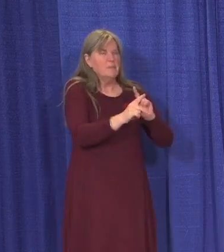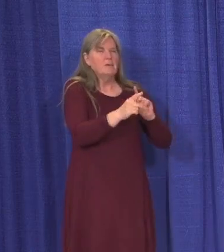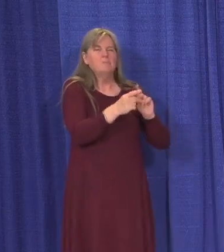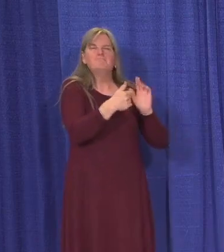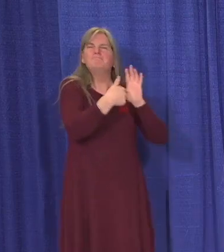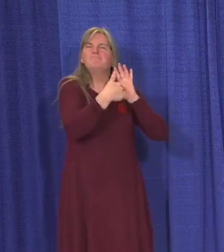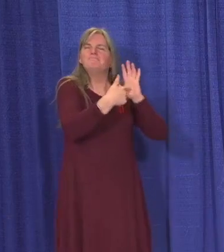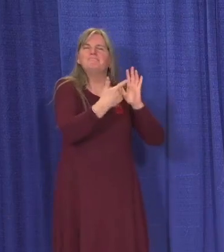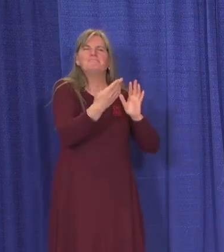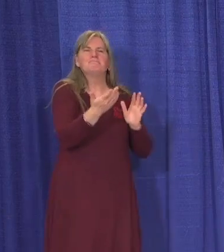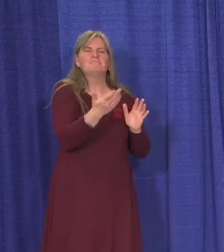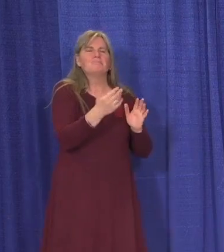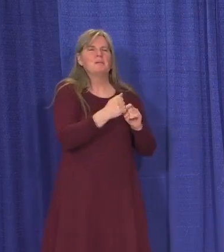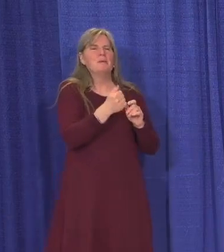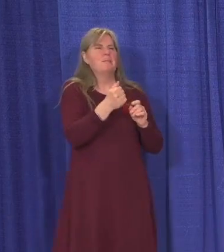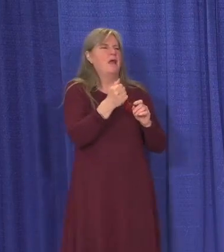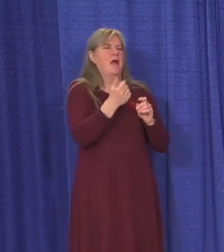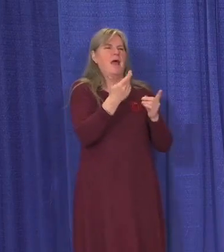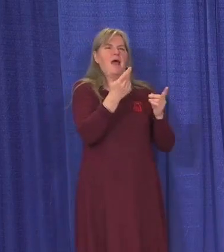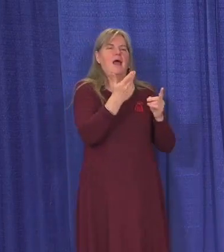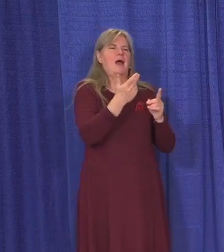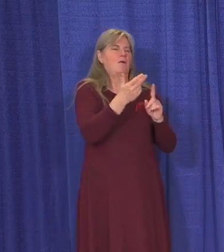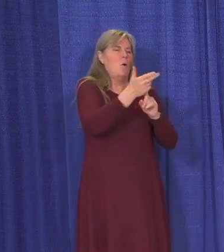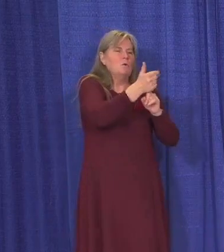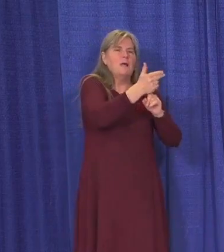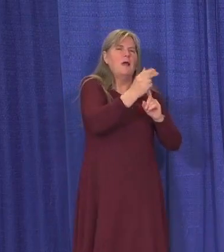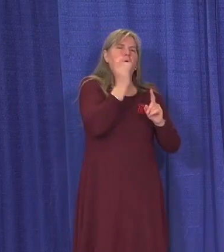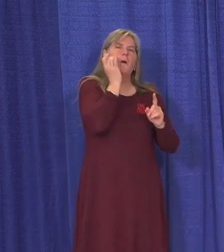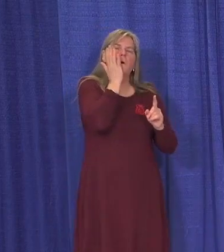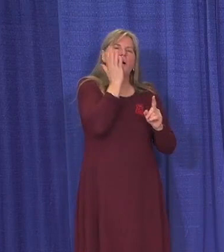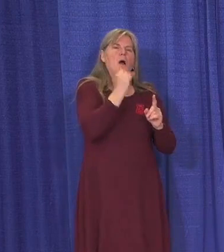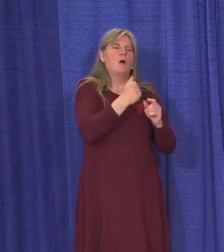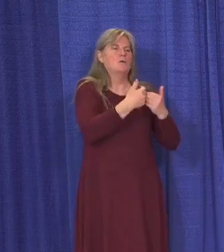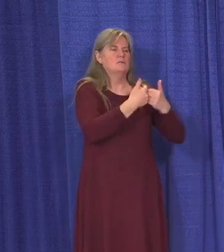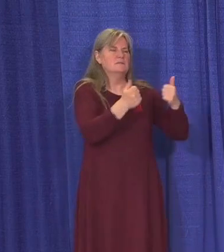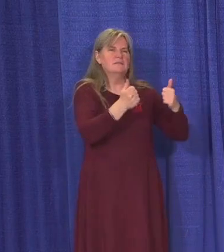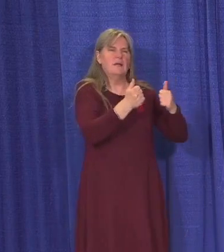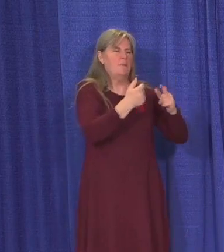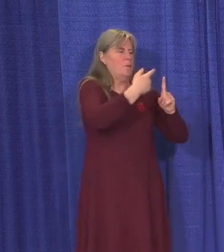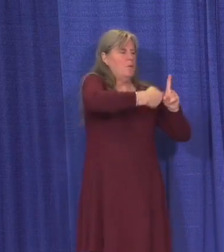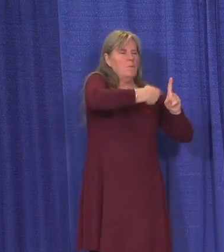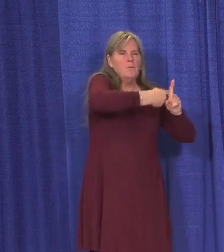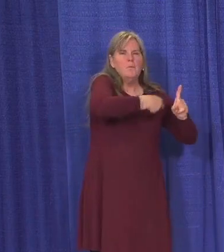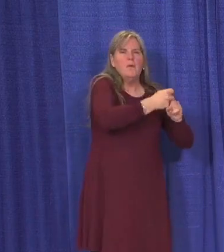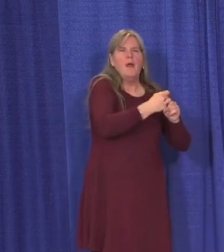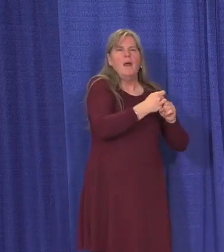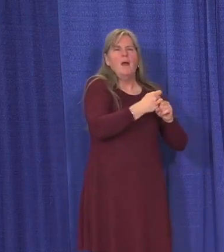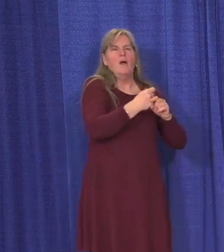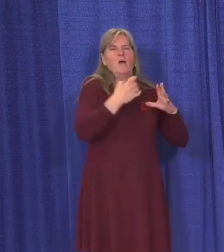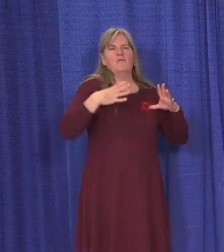travellers to follow one of my recommended options below. Option one is to self isolate